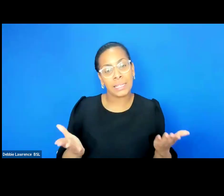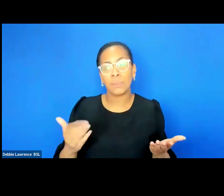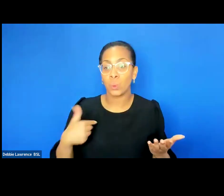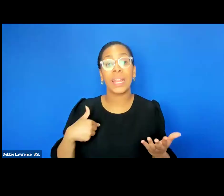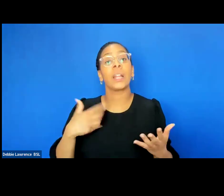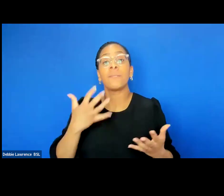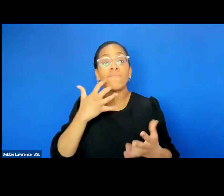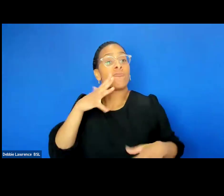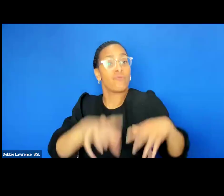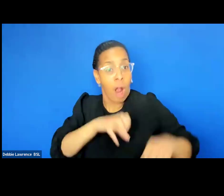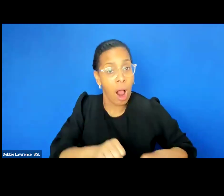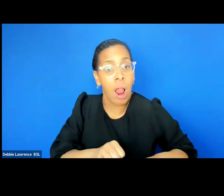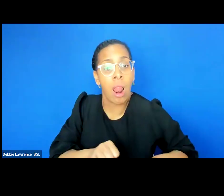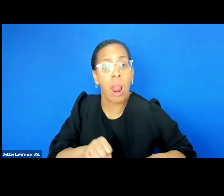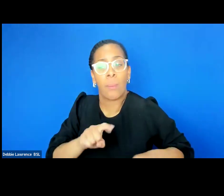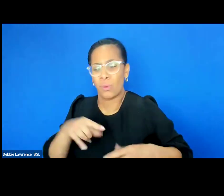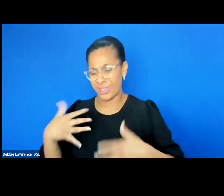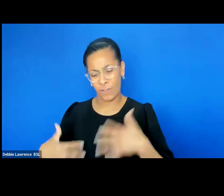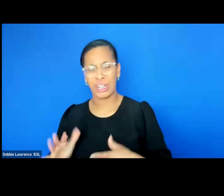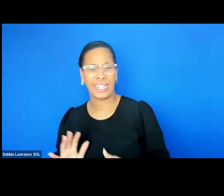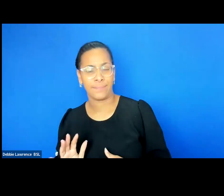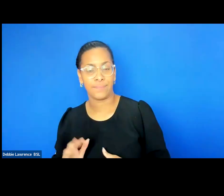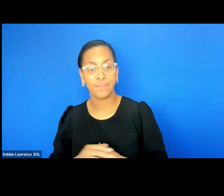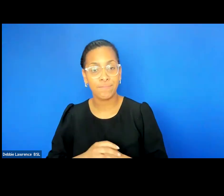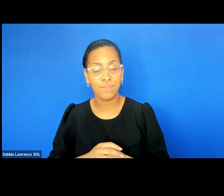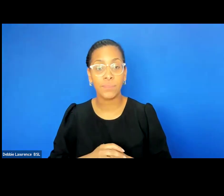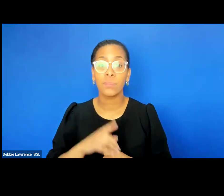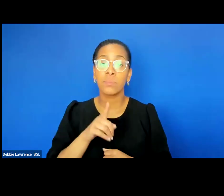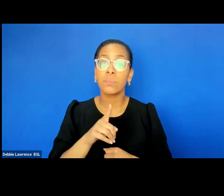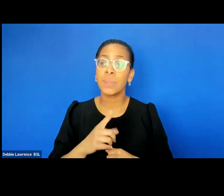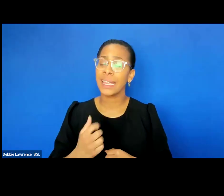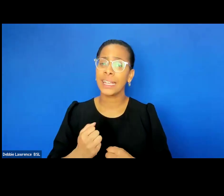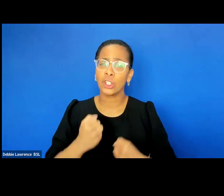being stoic is not the same thing of being strong, and there is enormous